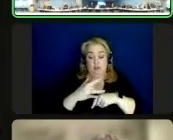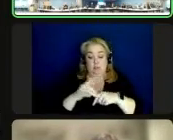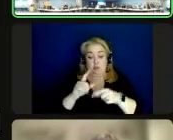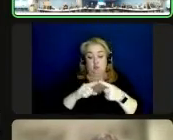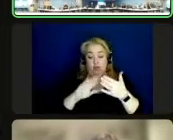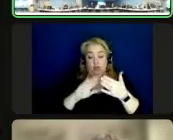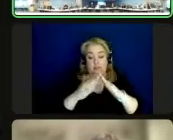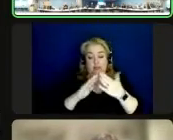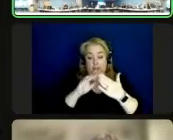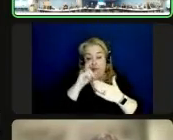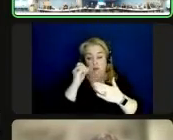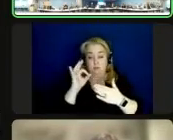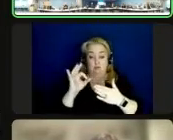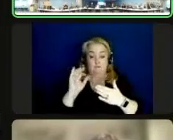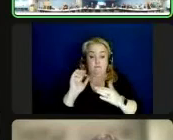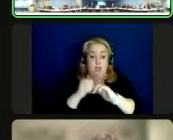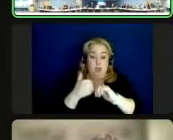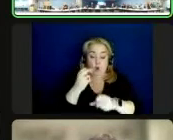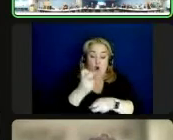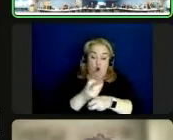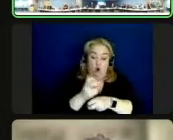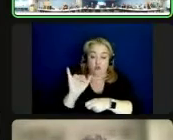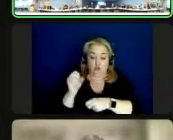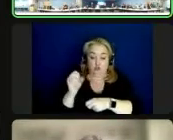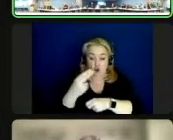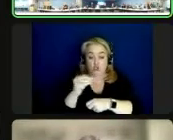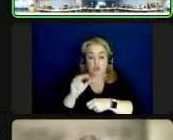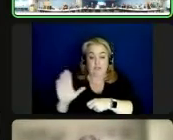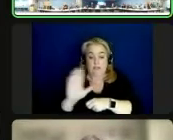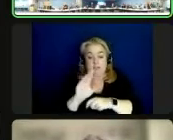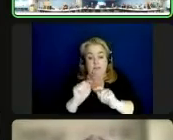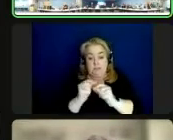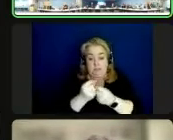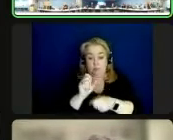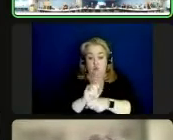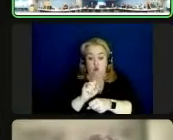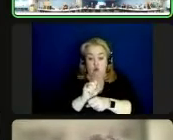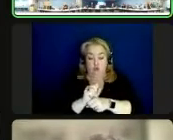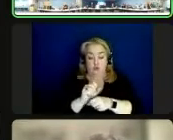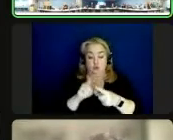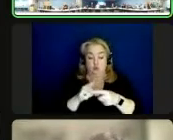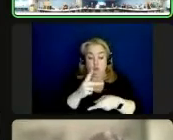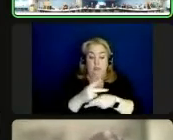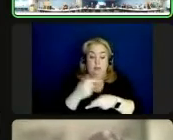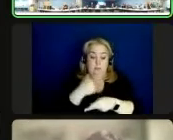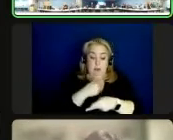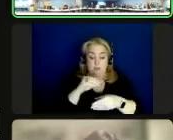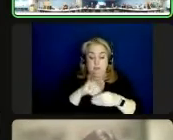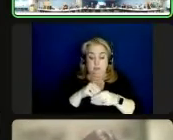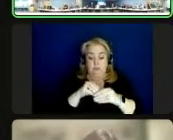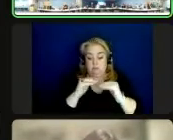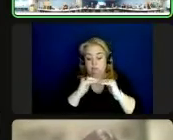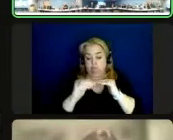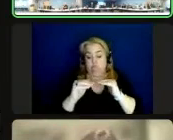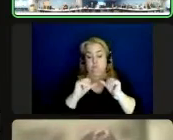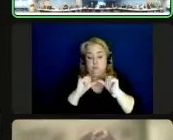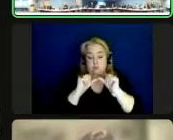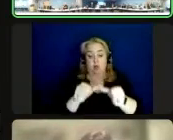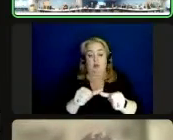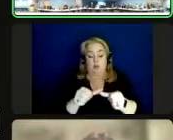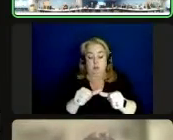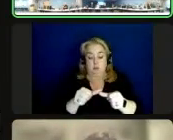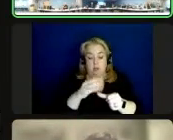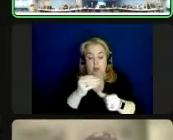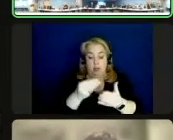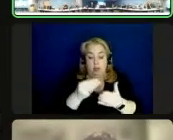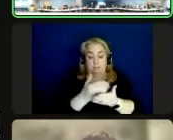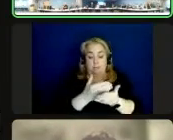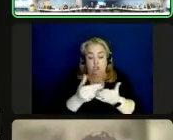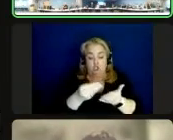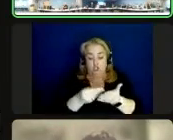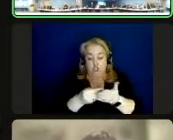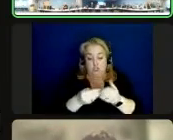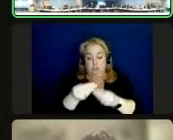E THEIGHE CREDITCORE